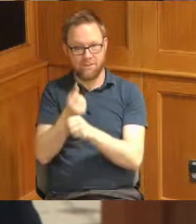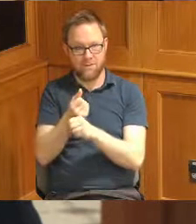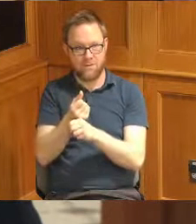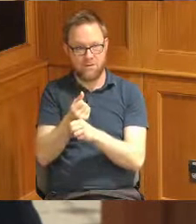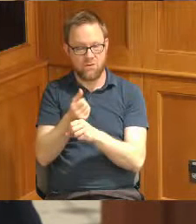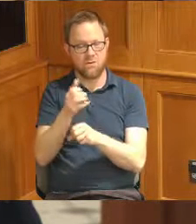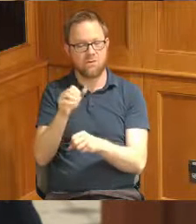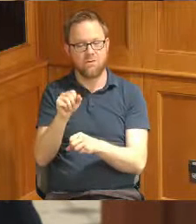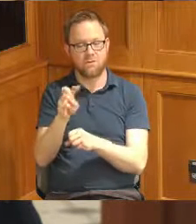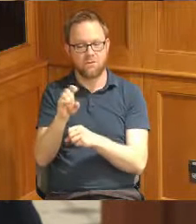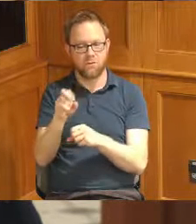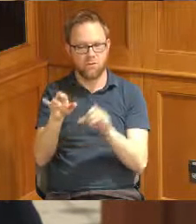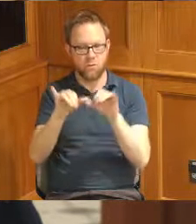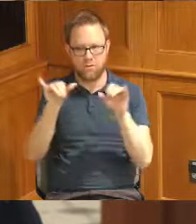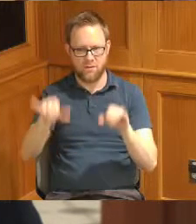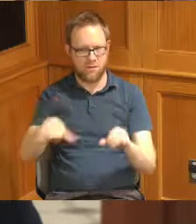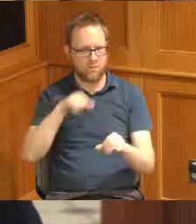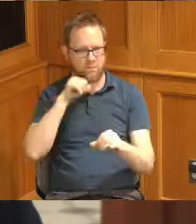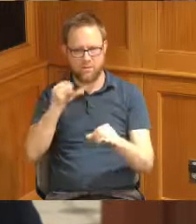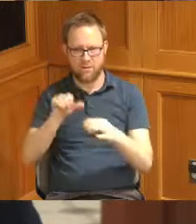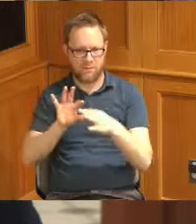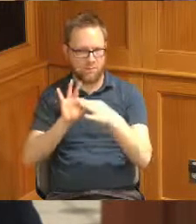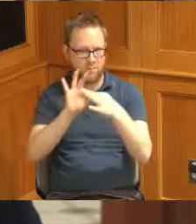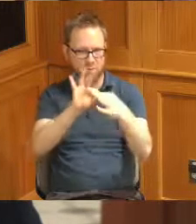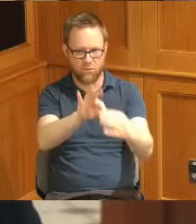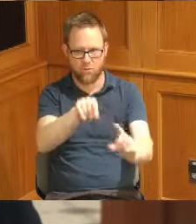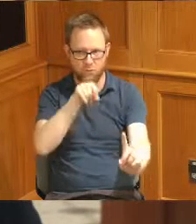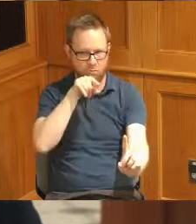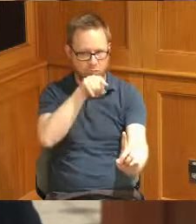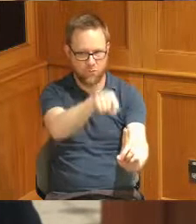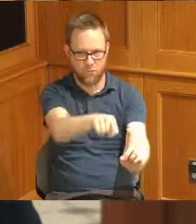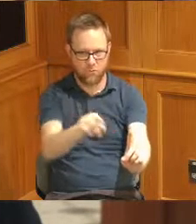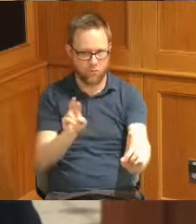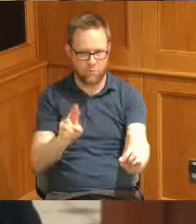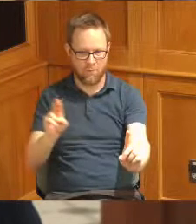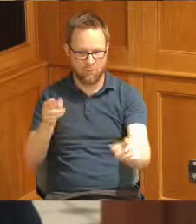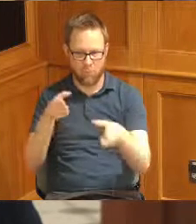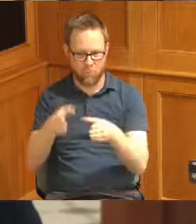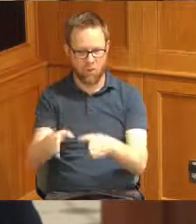didn't extend all the way up rapid run okay gotcha yeah I thought when you said it was